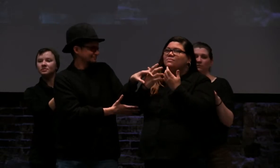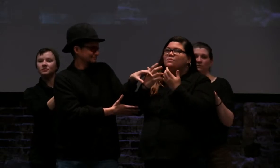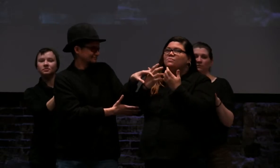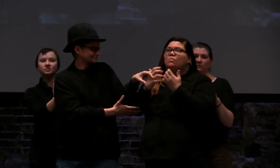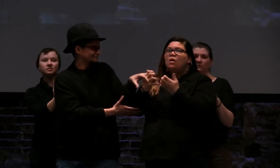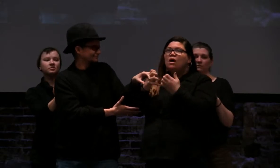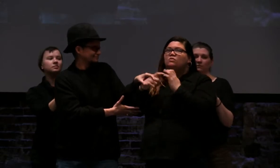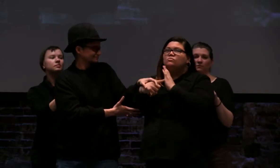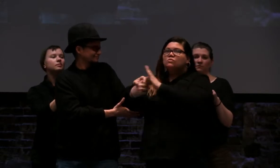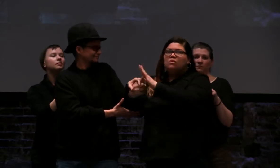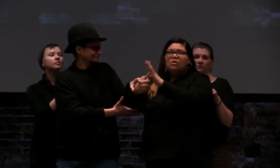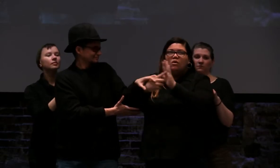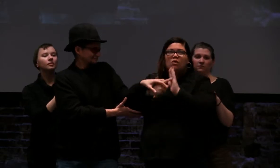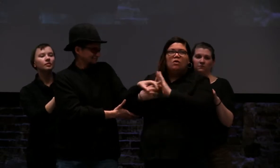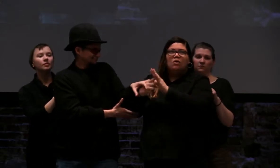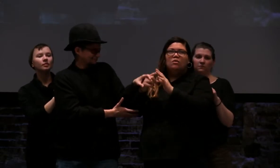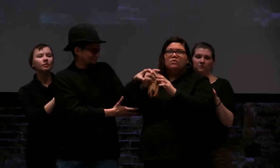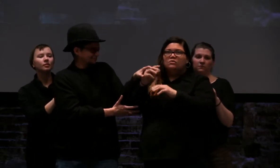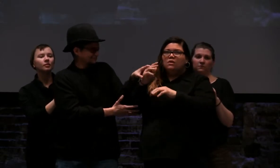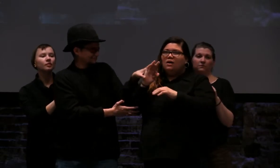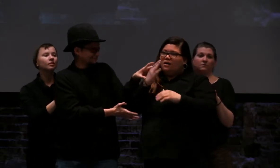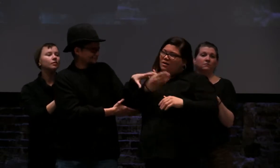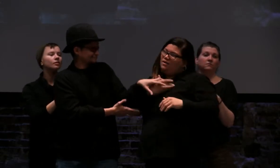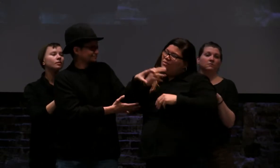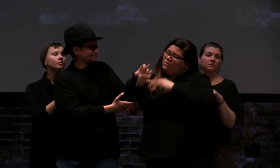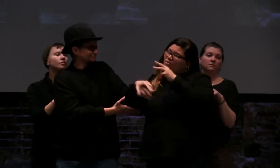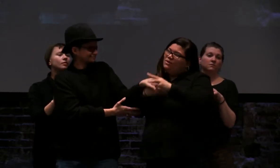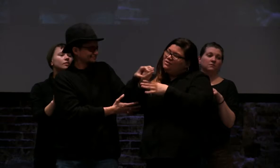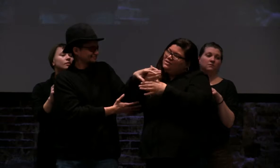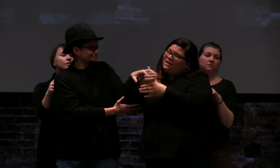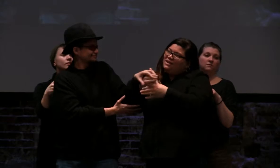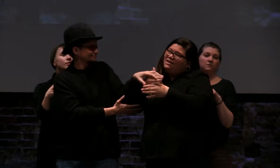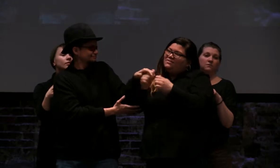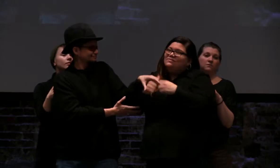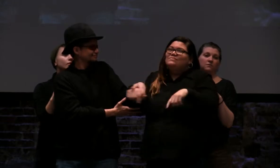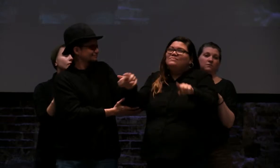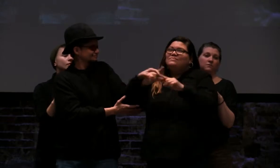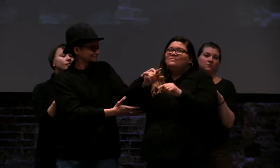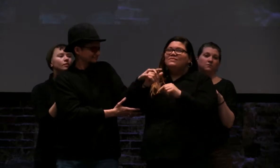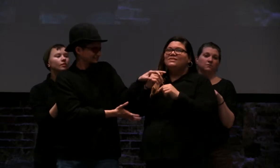in a space that is kind and caring, where everyone is valued,